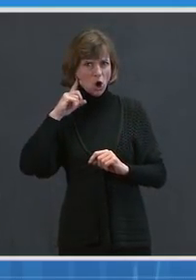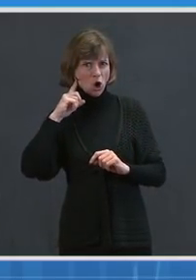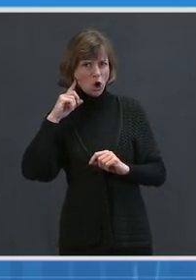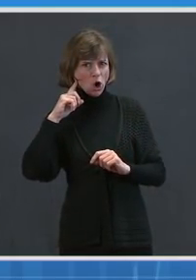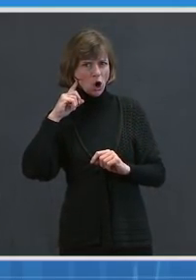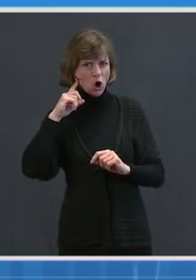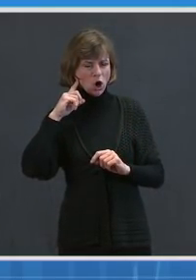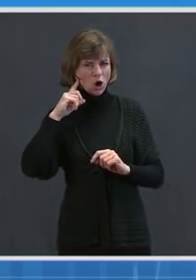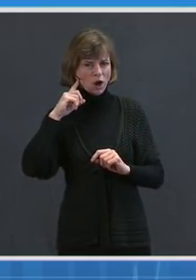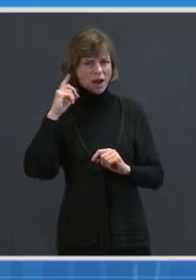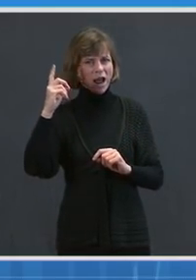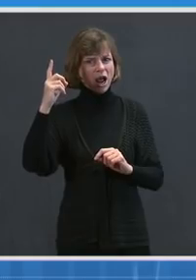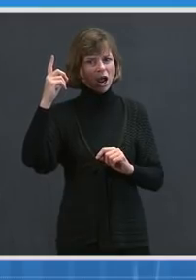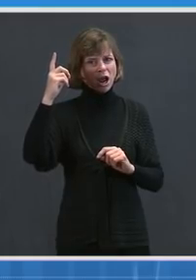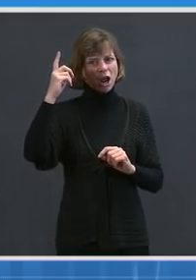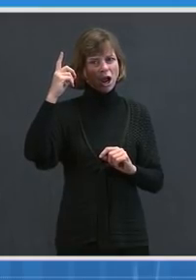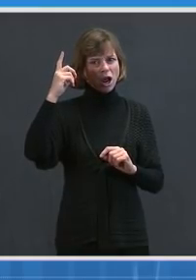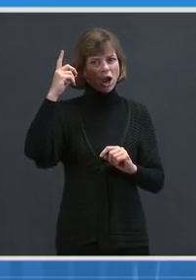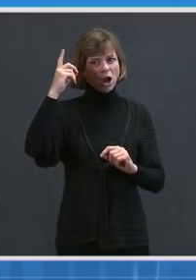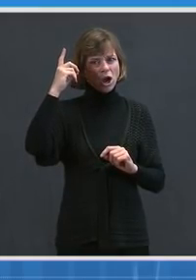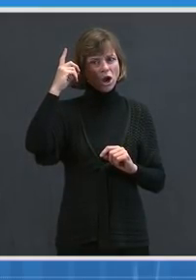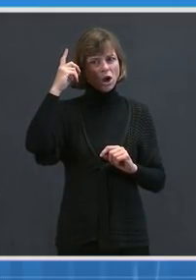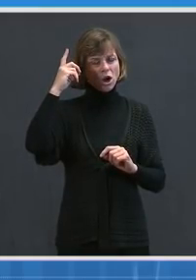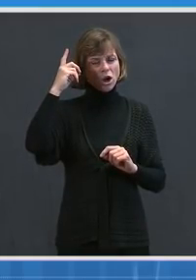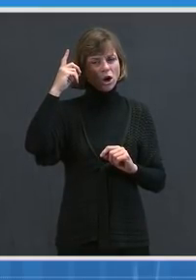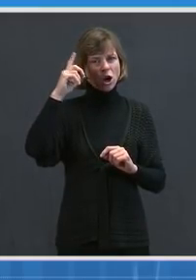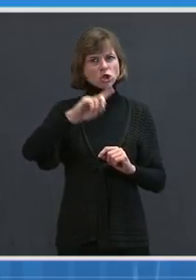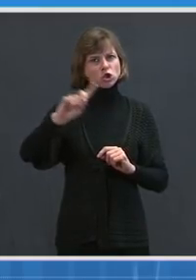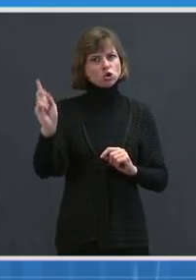saying that he's declining that initial allotment of J&J in part